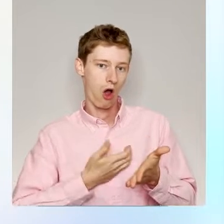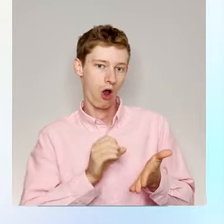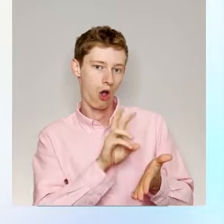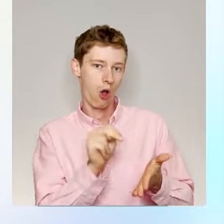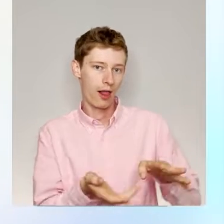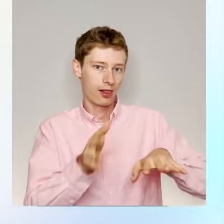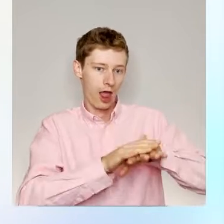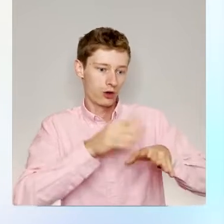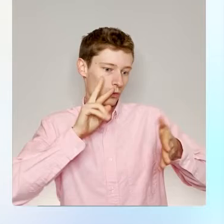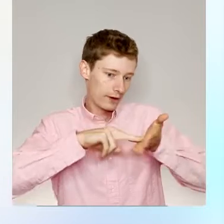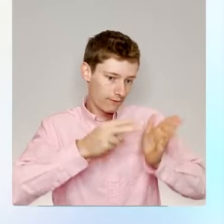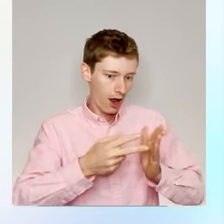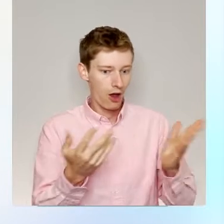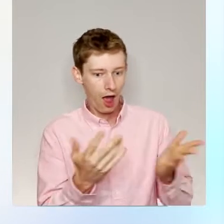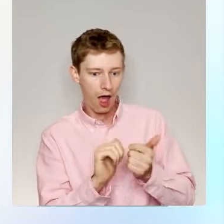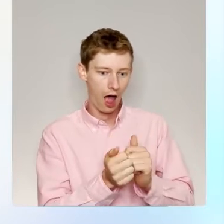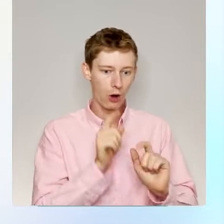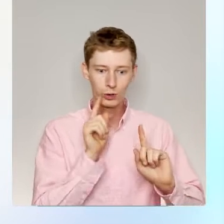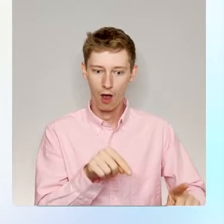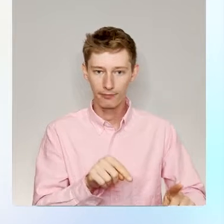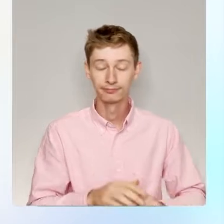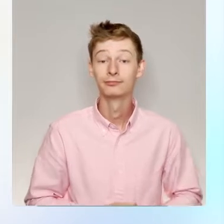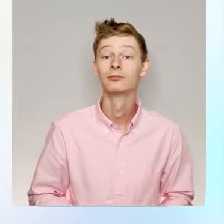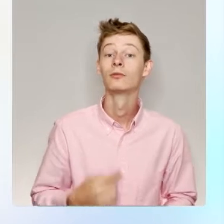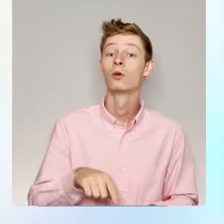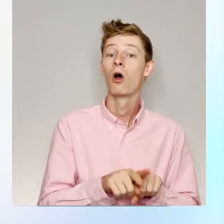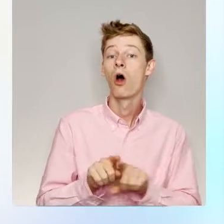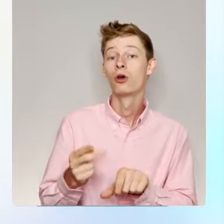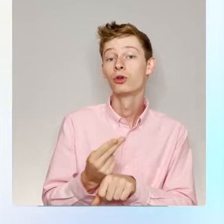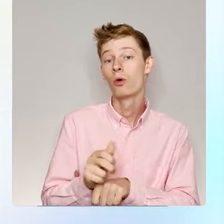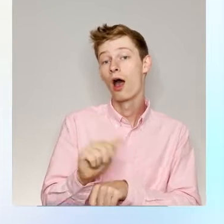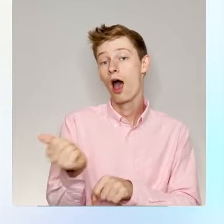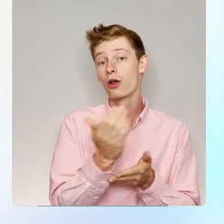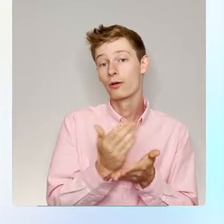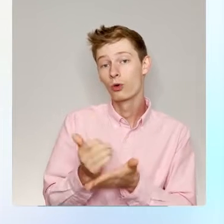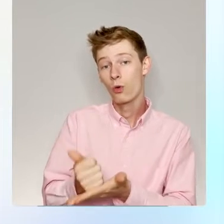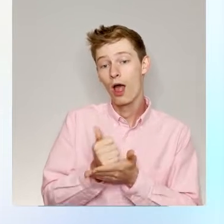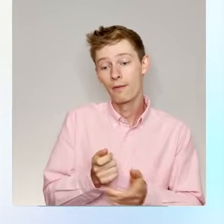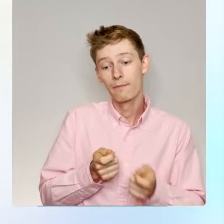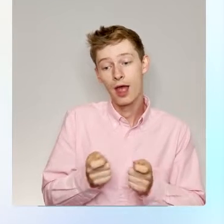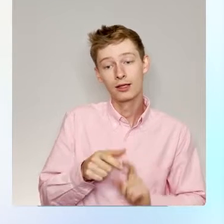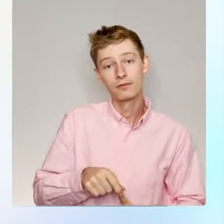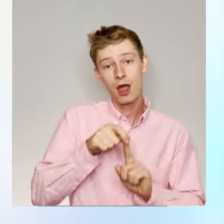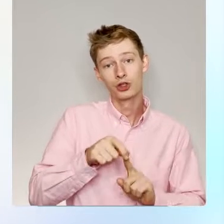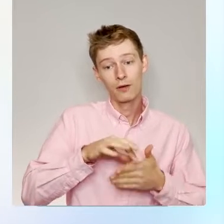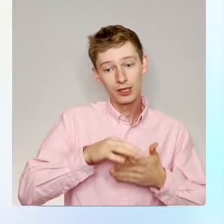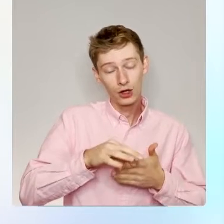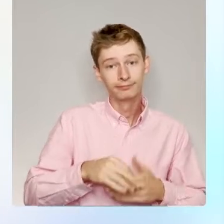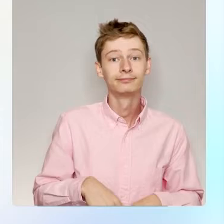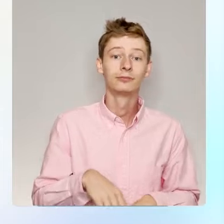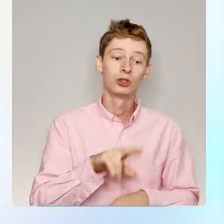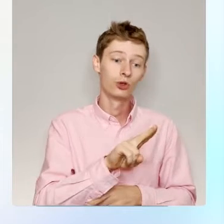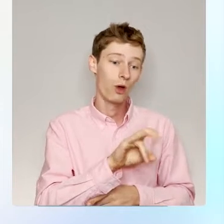render immersive UI and controls, and run our positional audio system. These libraries all layer on top of Three.js